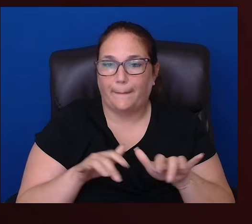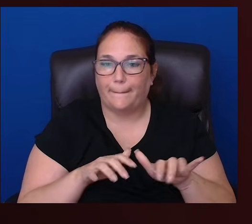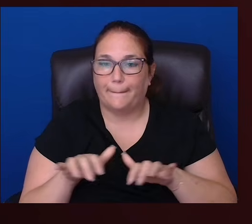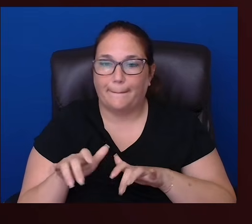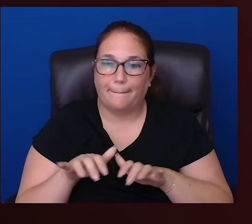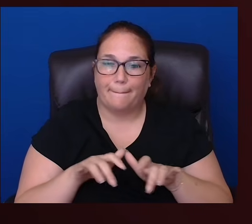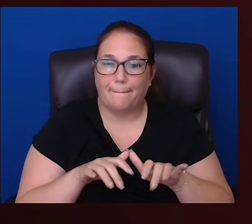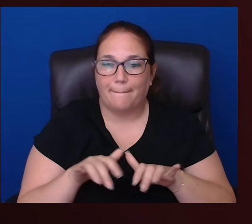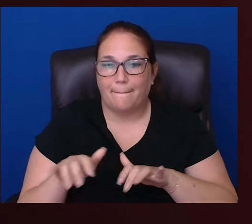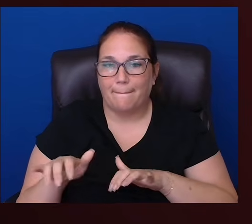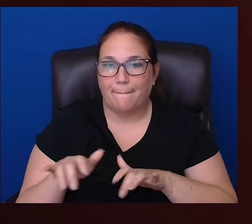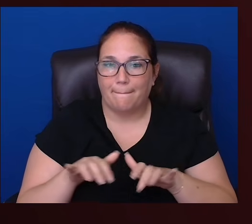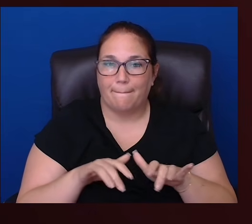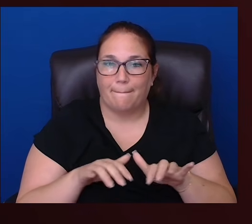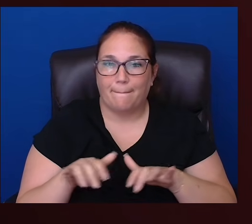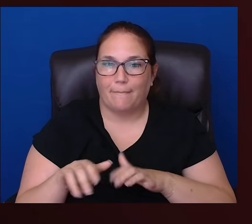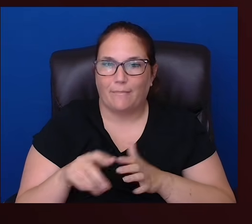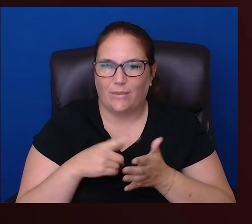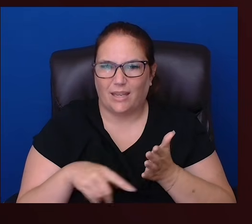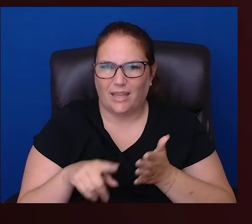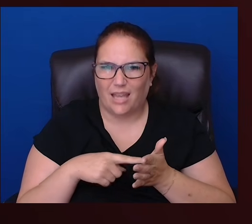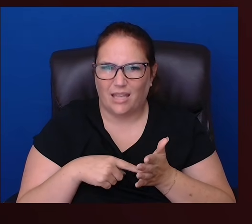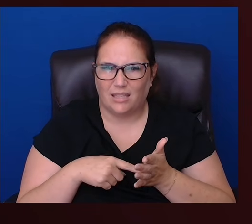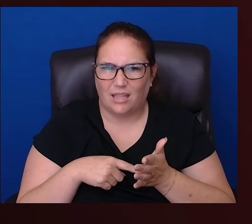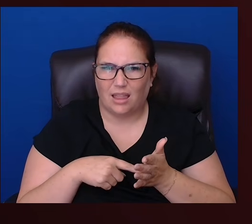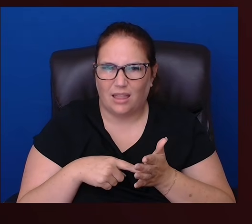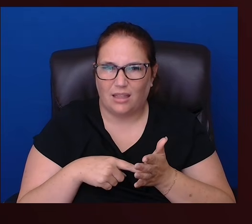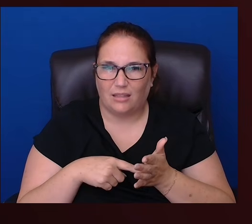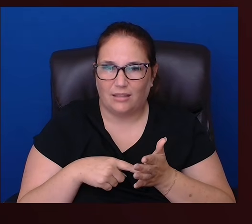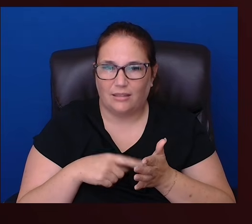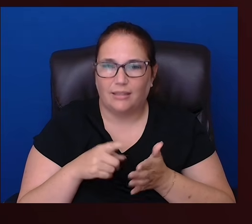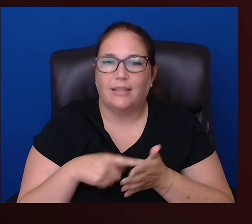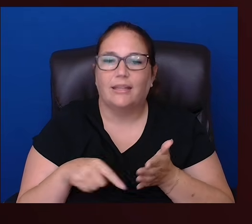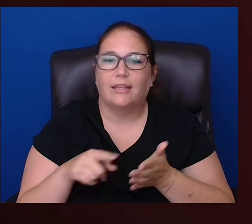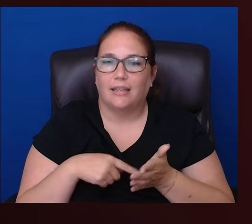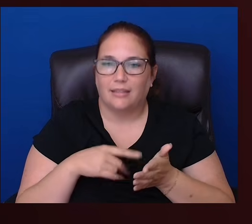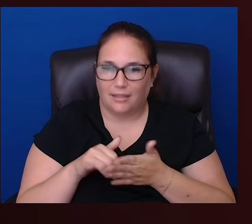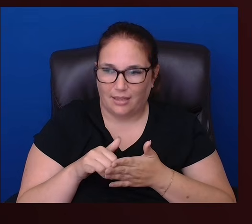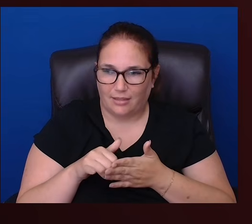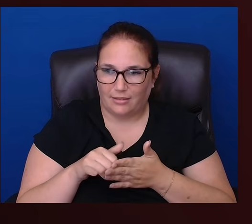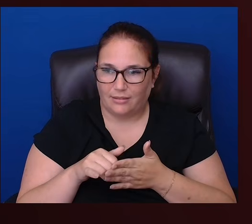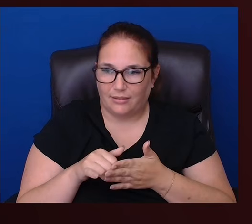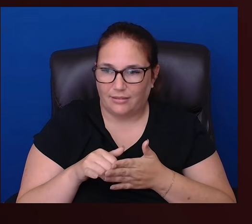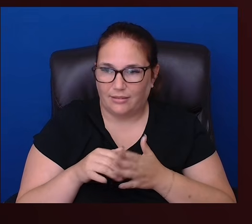Let's say, "Cancel." How can I cancel that? I'm going to redo that prompt,